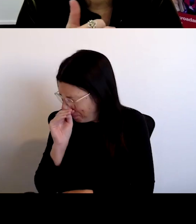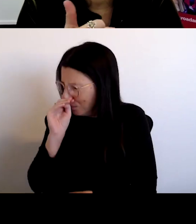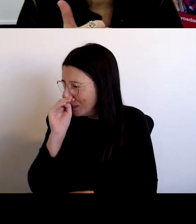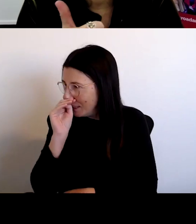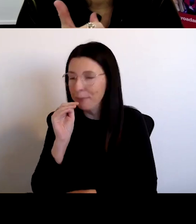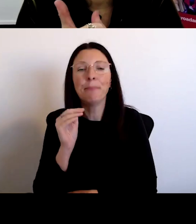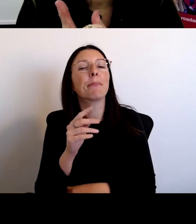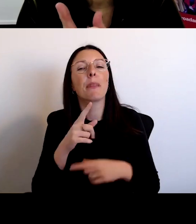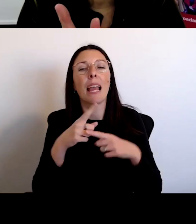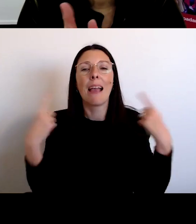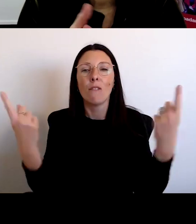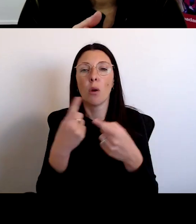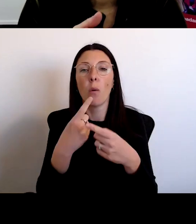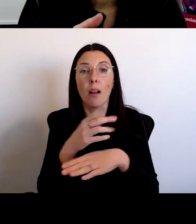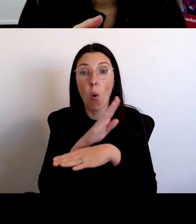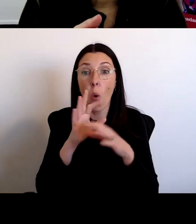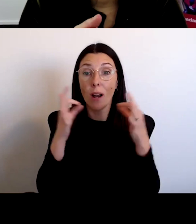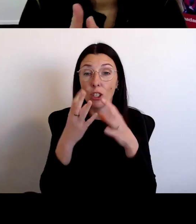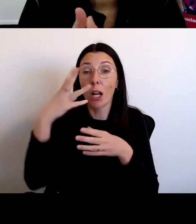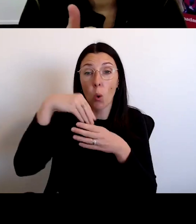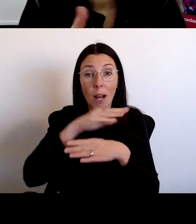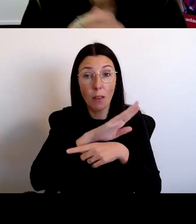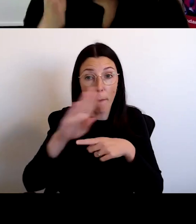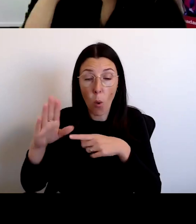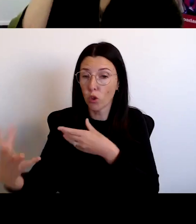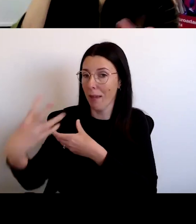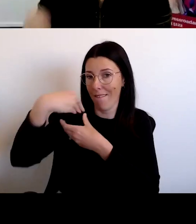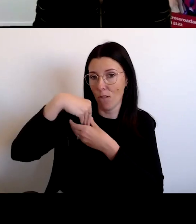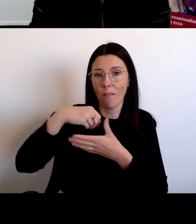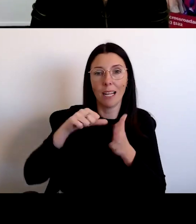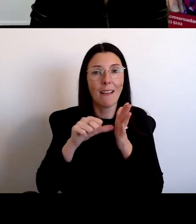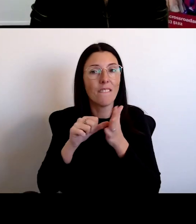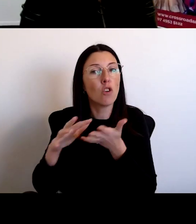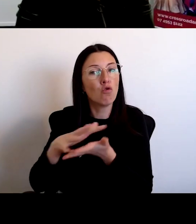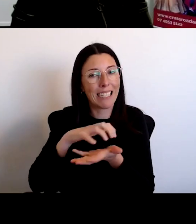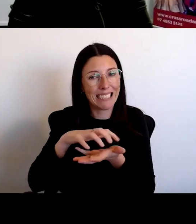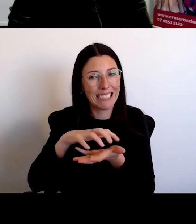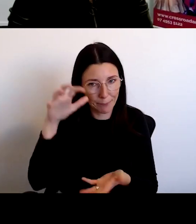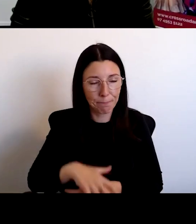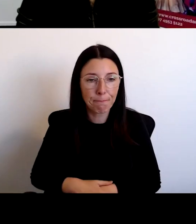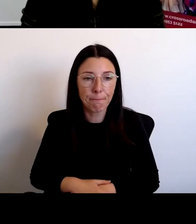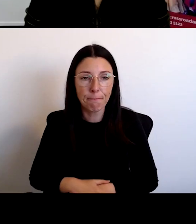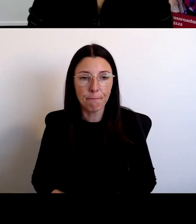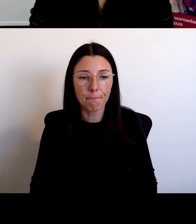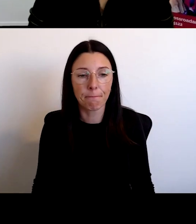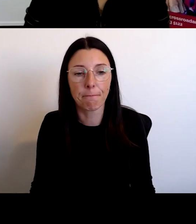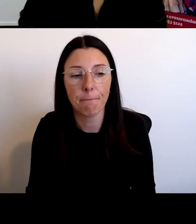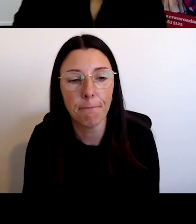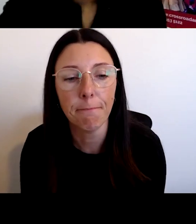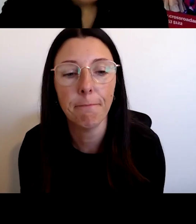your board to have a role in fundraising. >> Absolutely. I am conscious we are a little bit